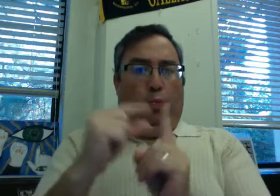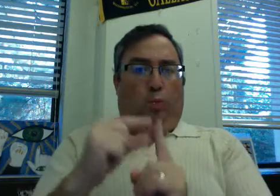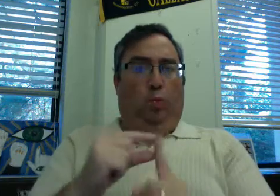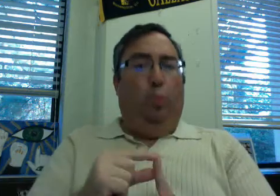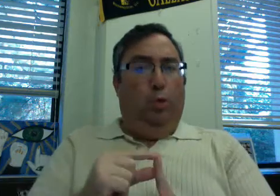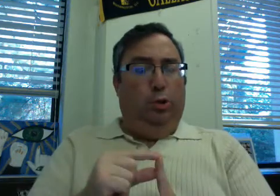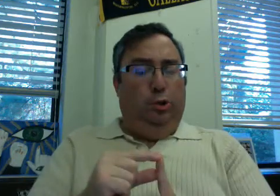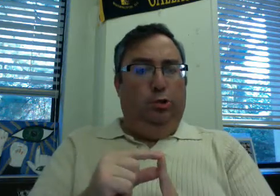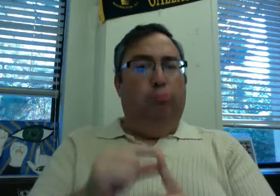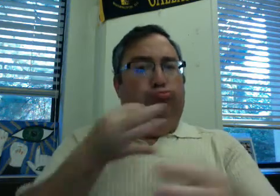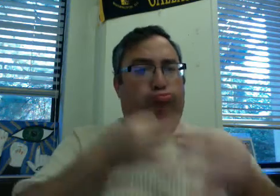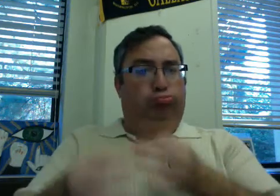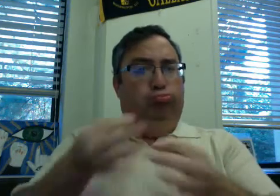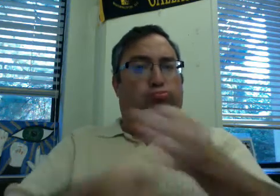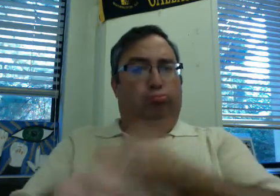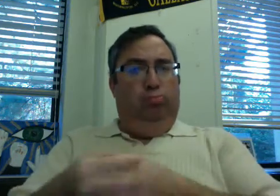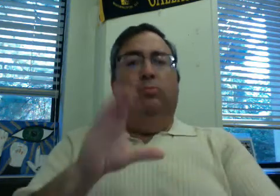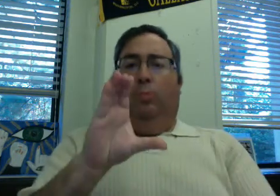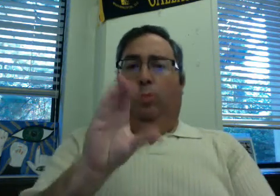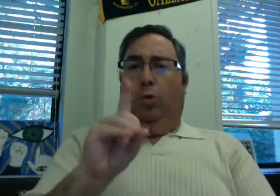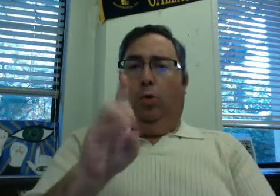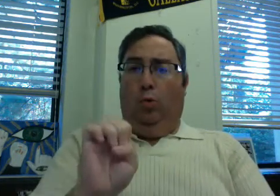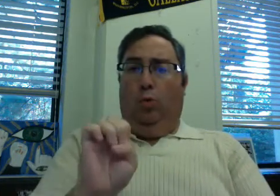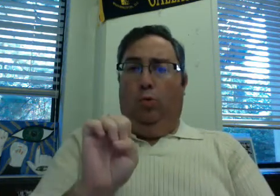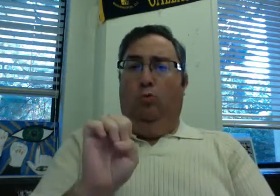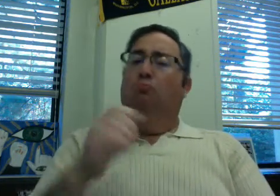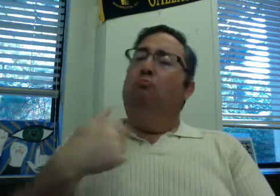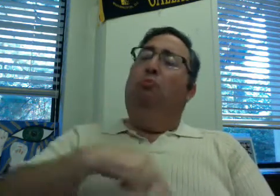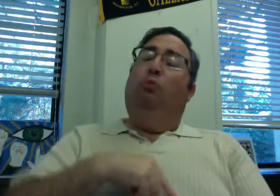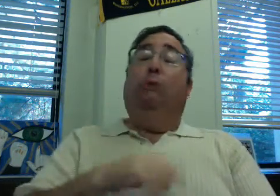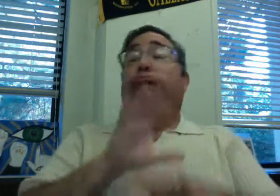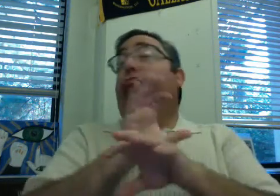These substitutions are basically a code.